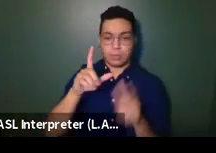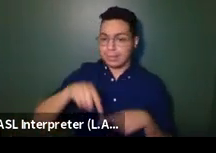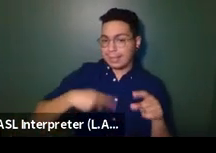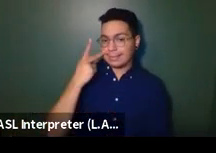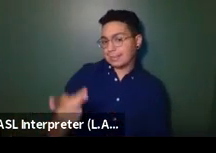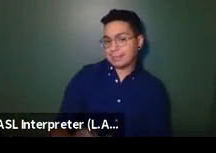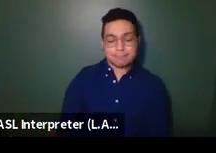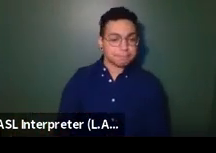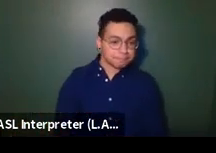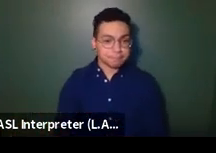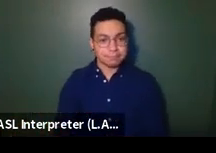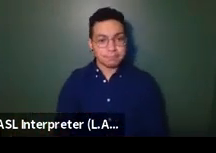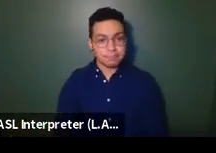ESD 189 - Amy Colburn: Okay, so let's look at